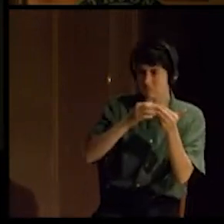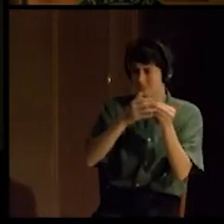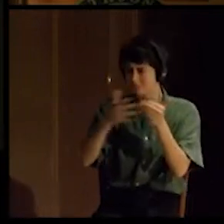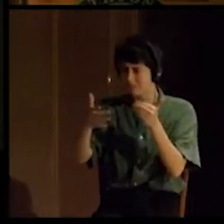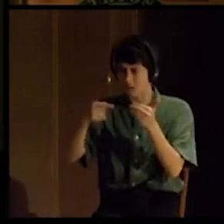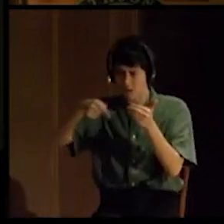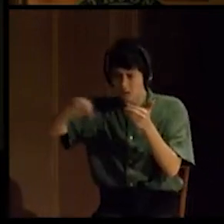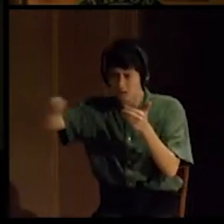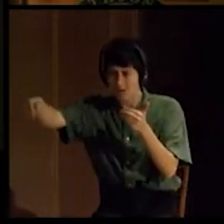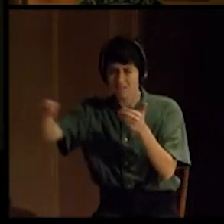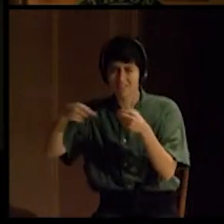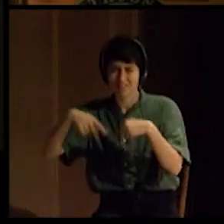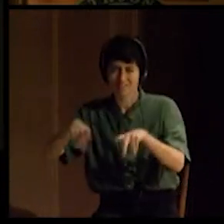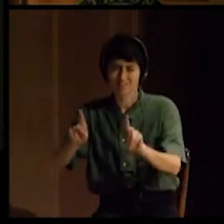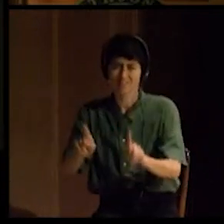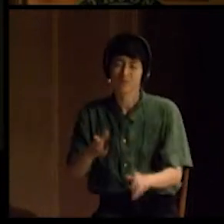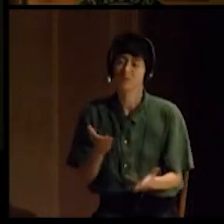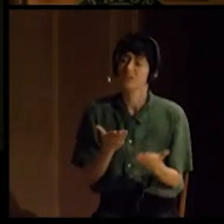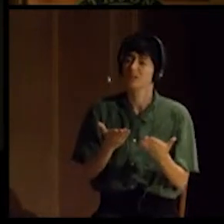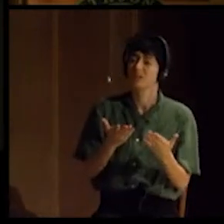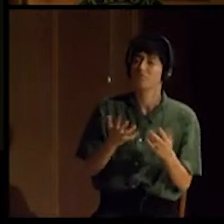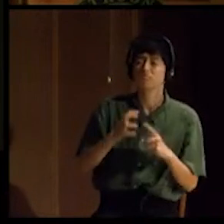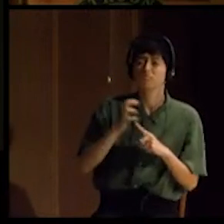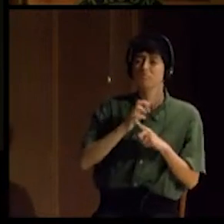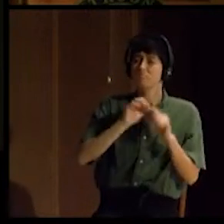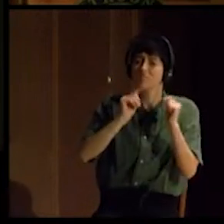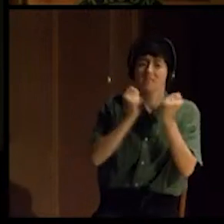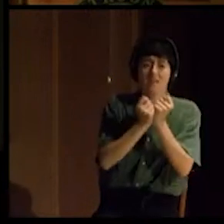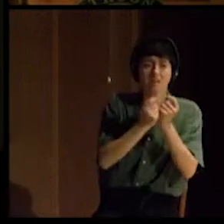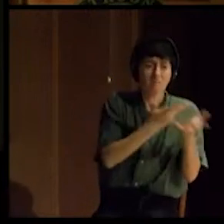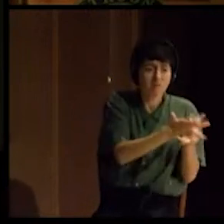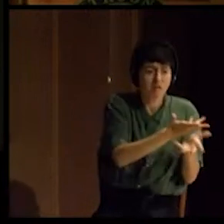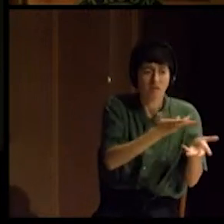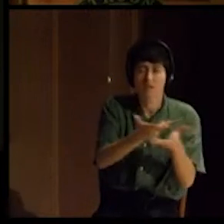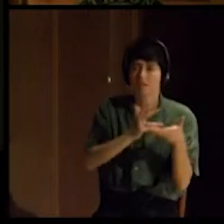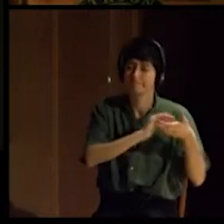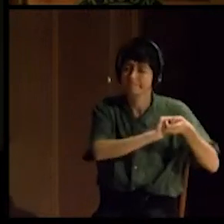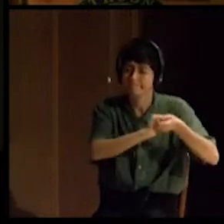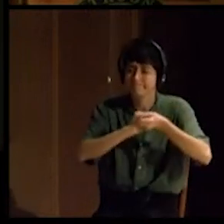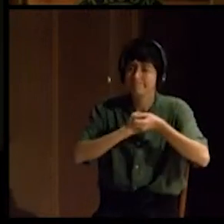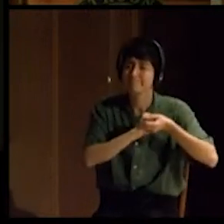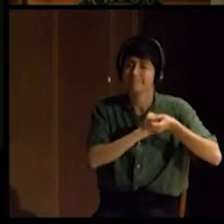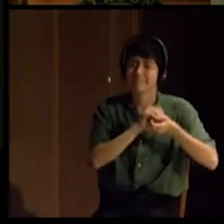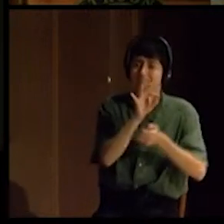in the bird division and the father lab, I had the most amazing boss, Carla Dove.